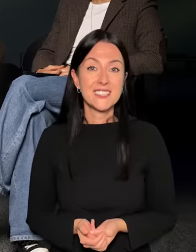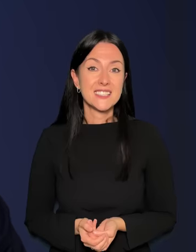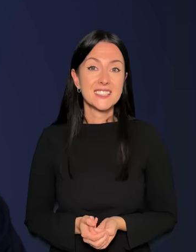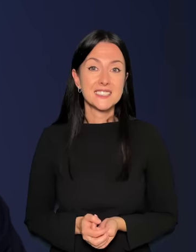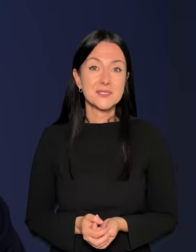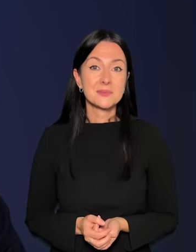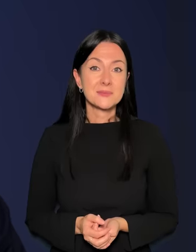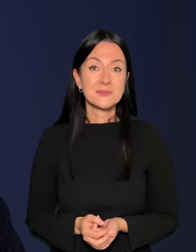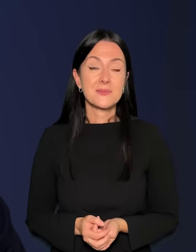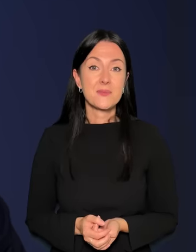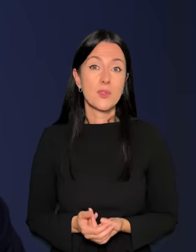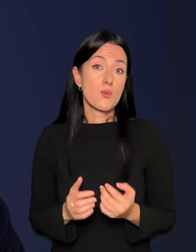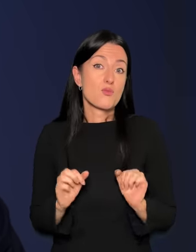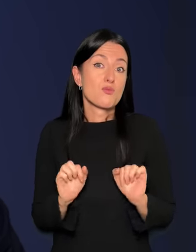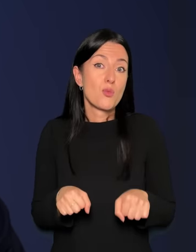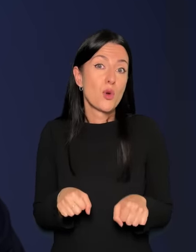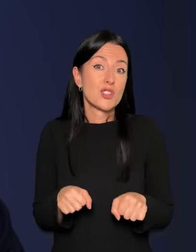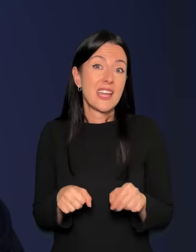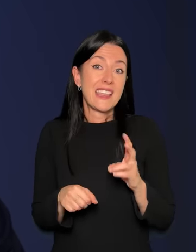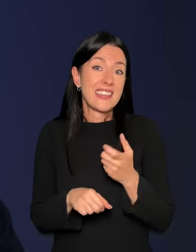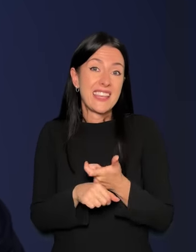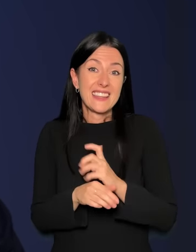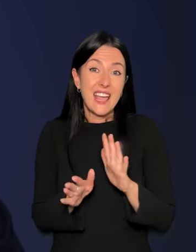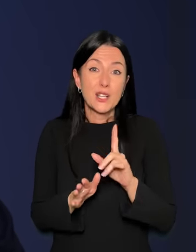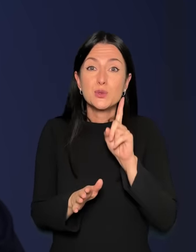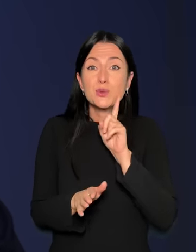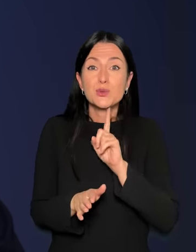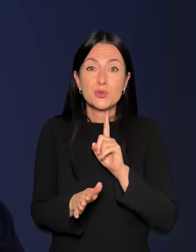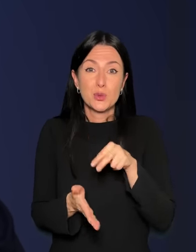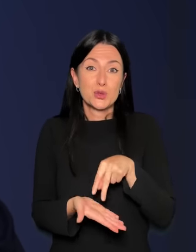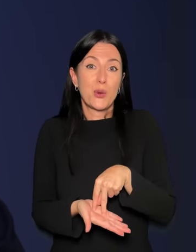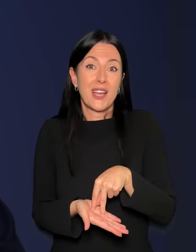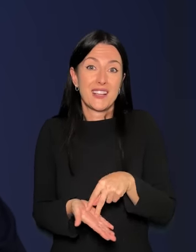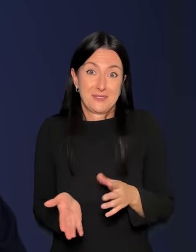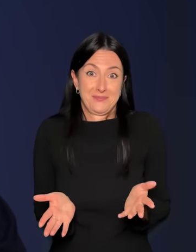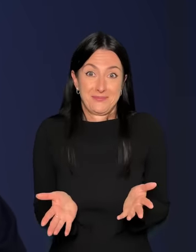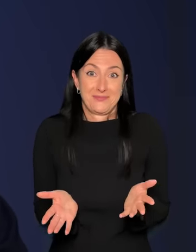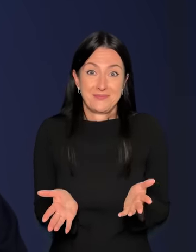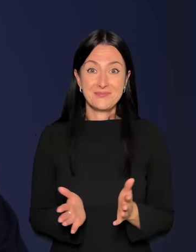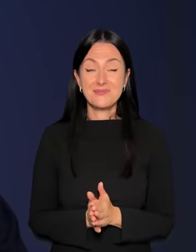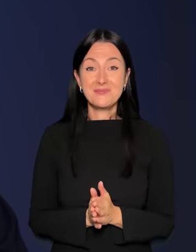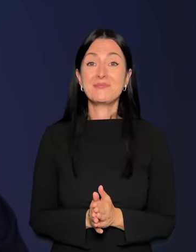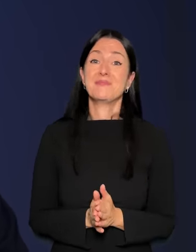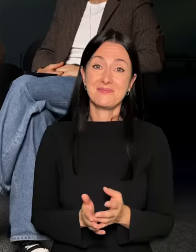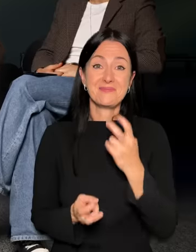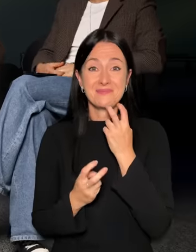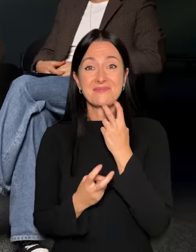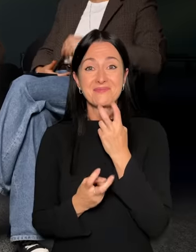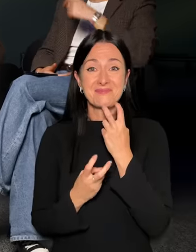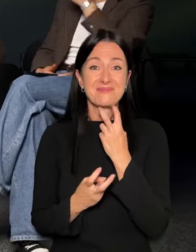I think something has changed. Well, maybe it's not so convenient now to stand. Impossible.